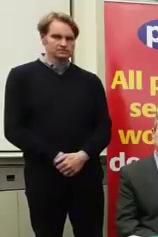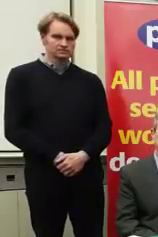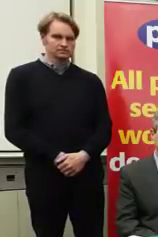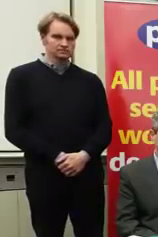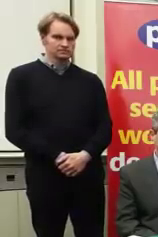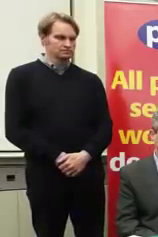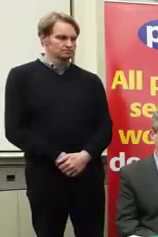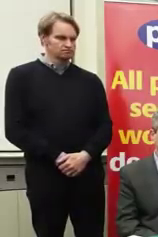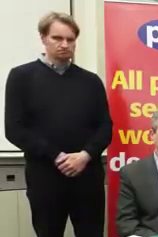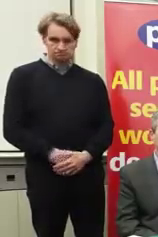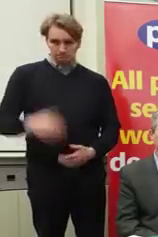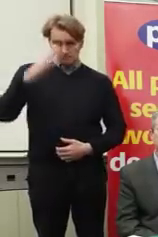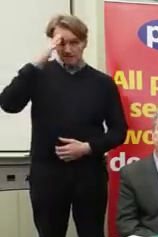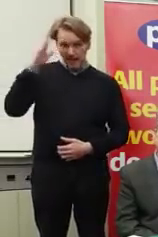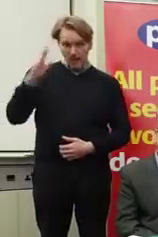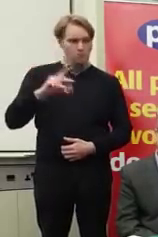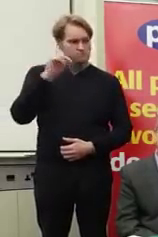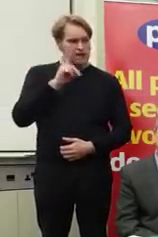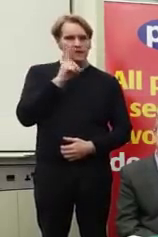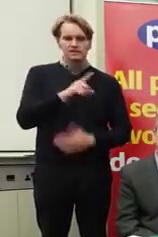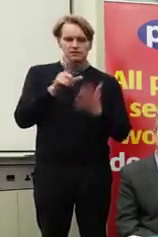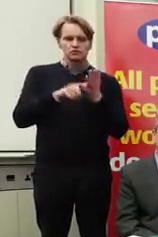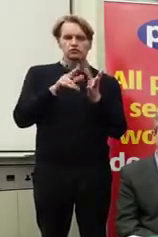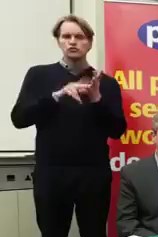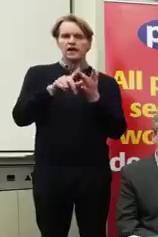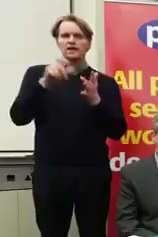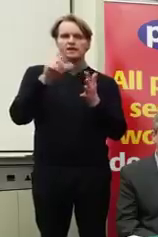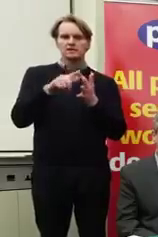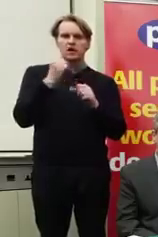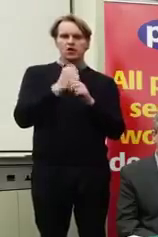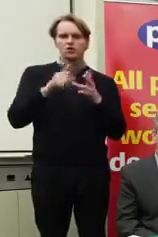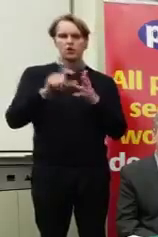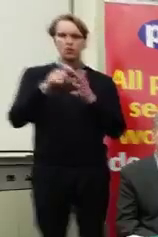Hello my name is Janice Godrich I'm the president of PCS and welcome to our